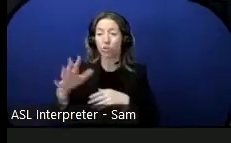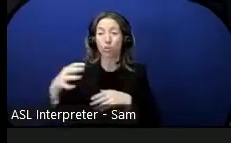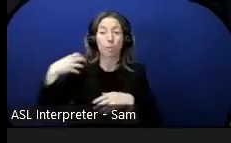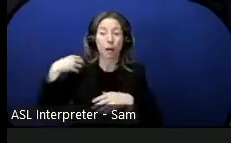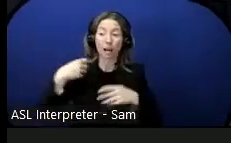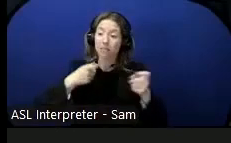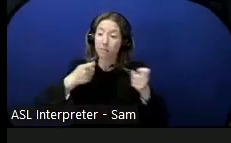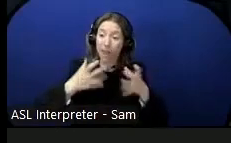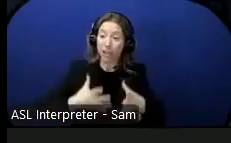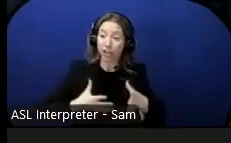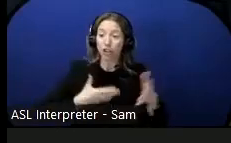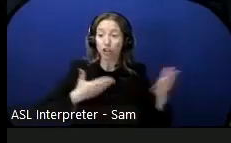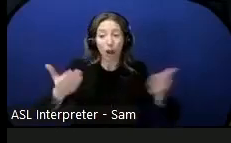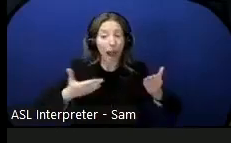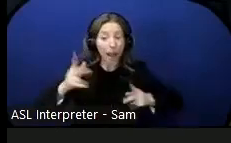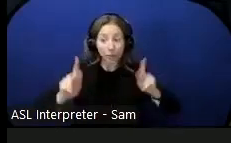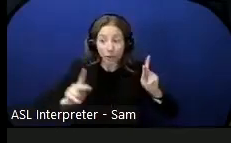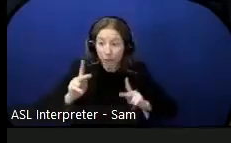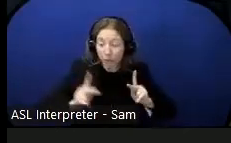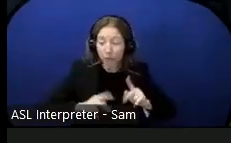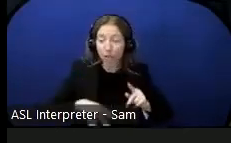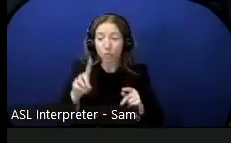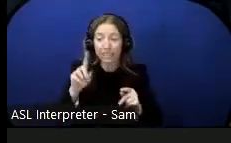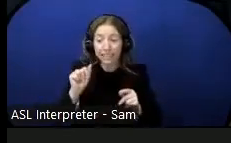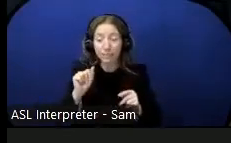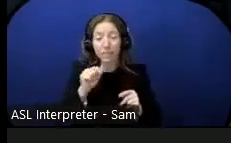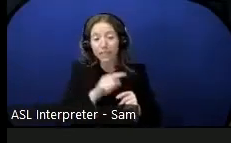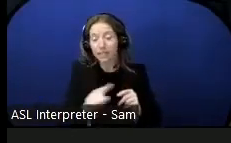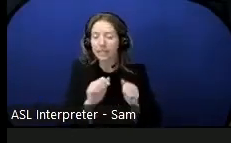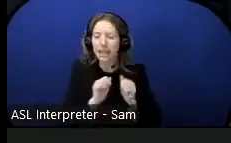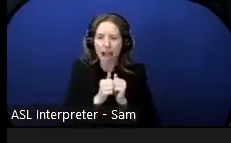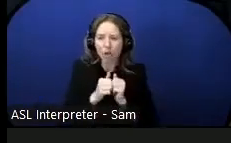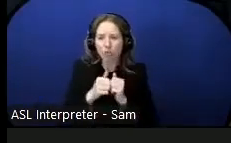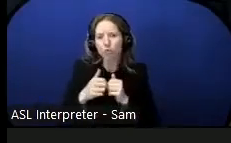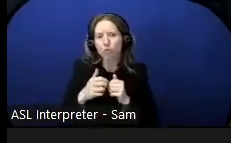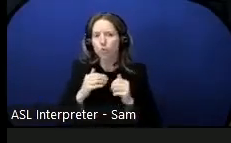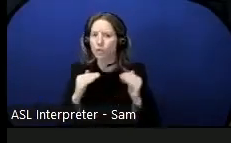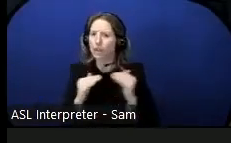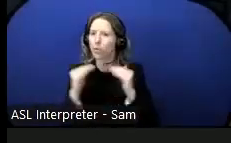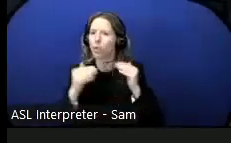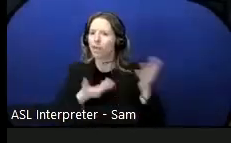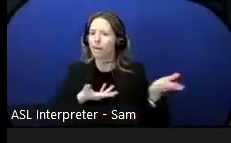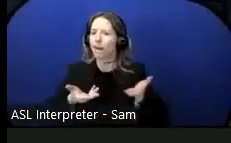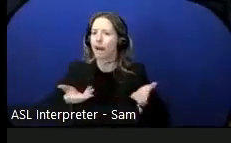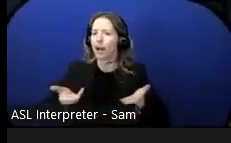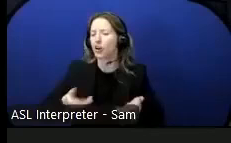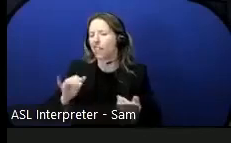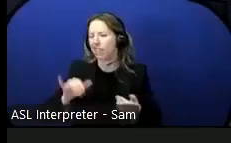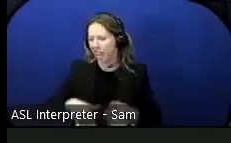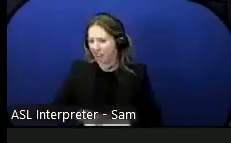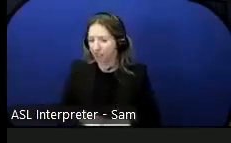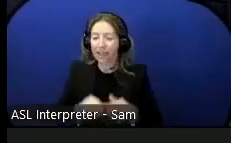So we want to ask ourselves what are the responsibilities of my agency? What do I need to be doing for accessibility?